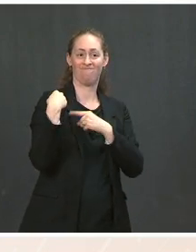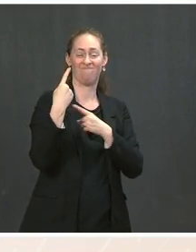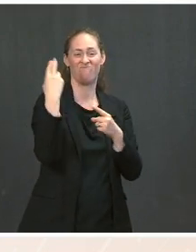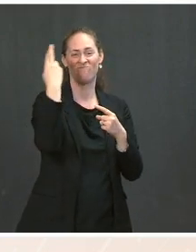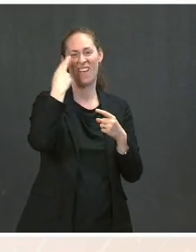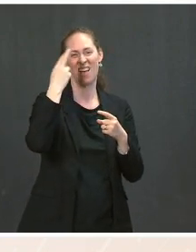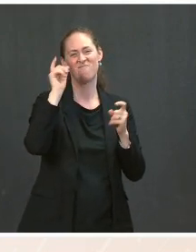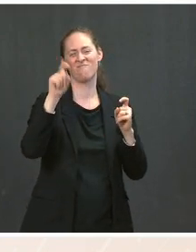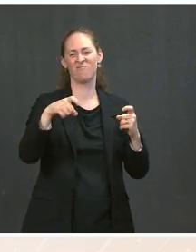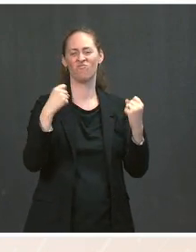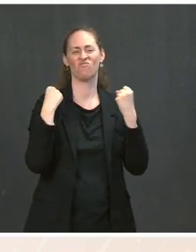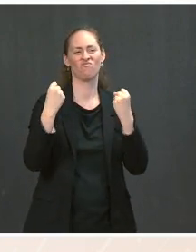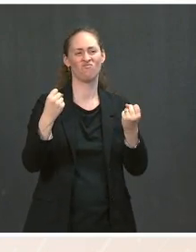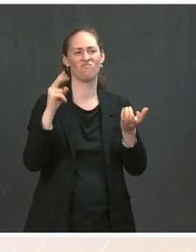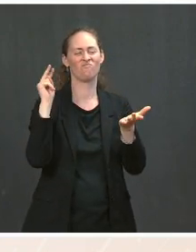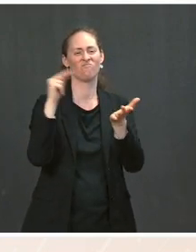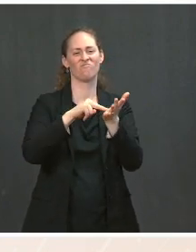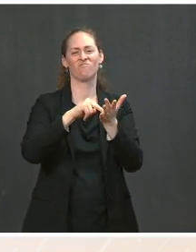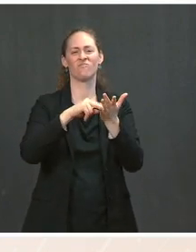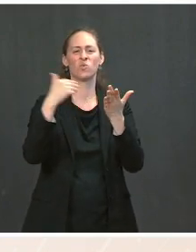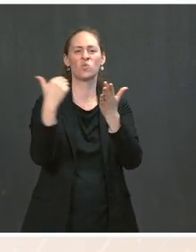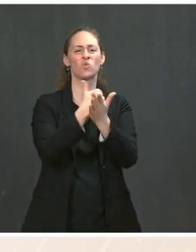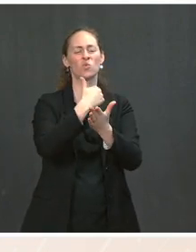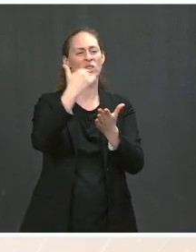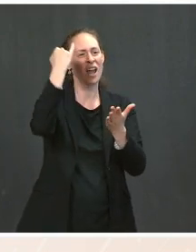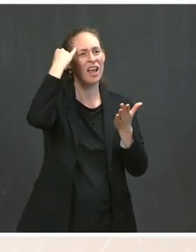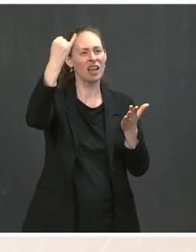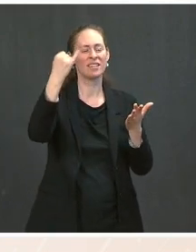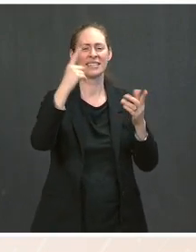take a fresh and clear look at a range of issues. The size is one of them,